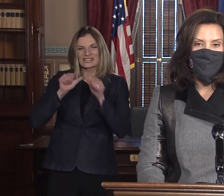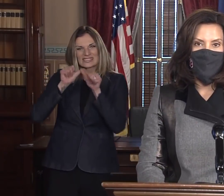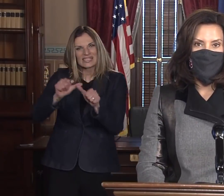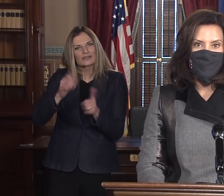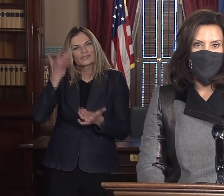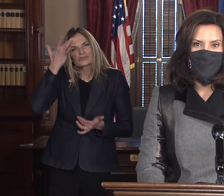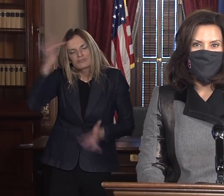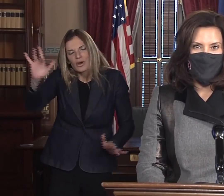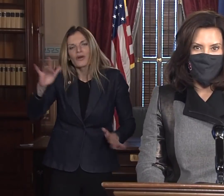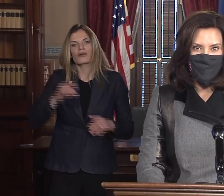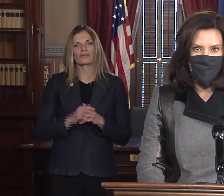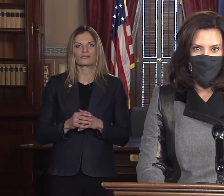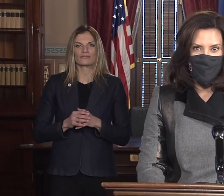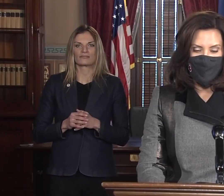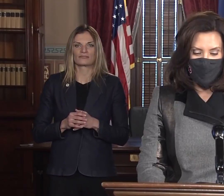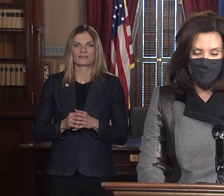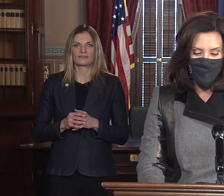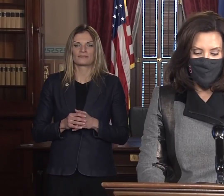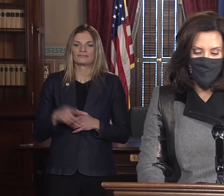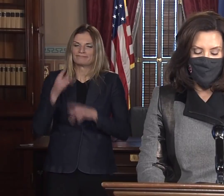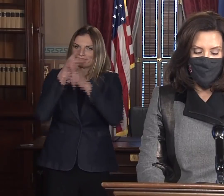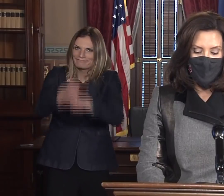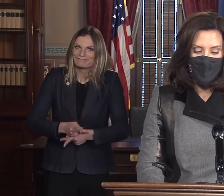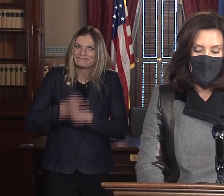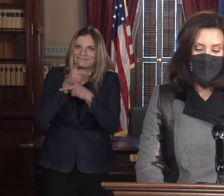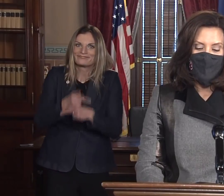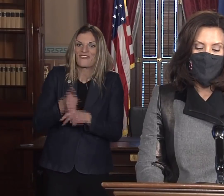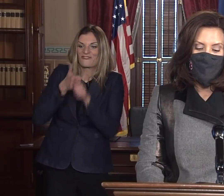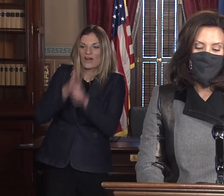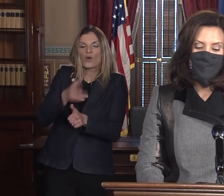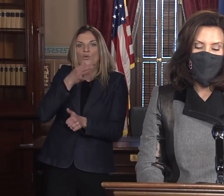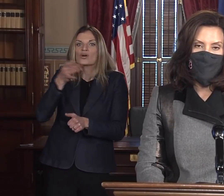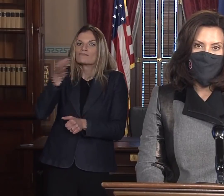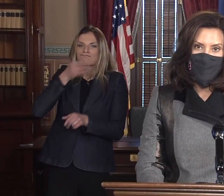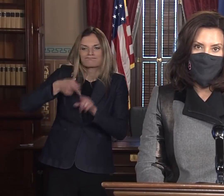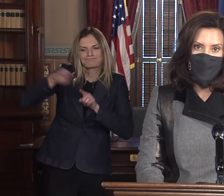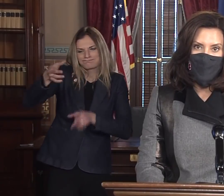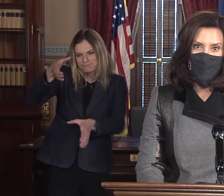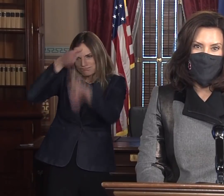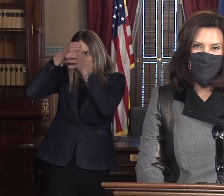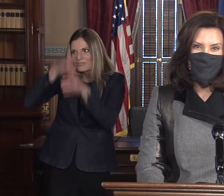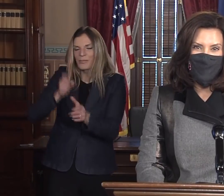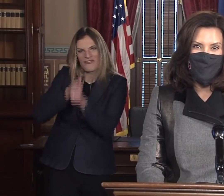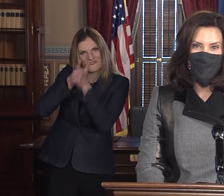AVAILABLE. WE MUST CONTINUE TO BE SMART AND MAKE DECISIONS BASED ON GUIDANCE